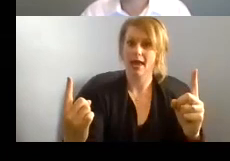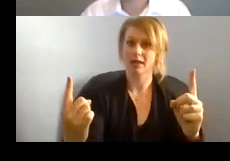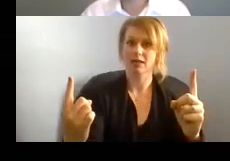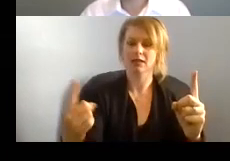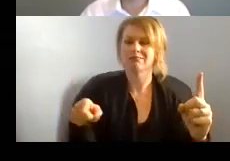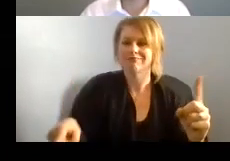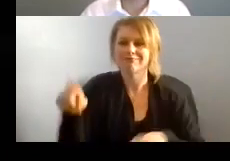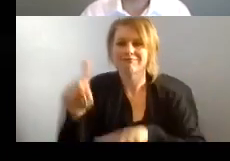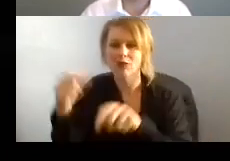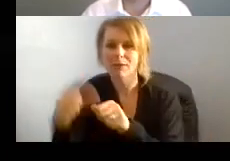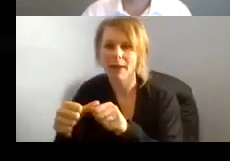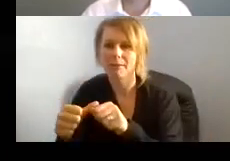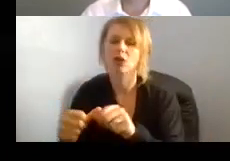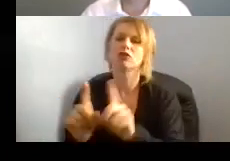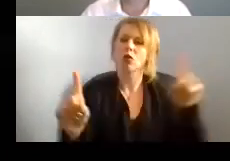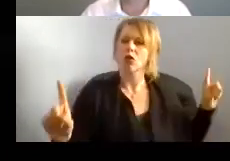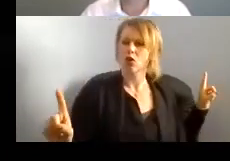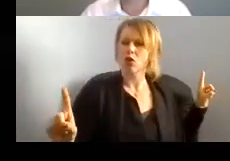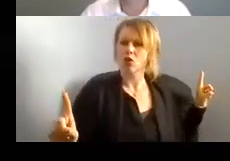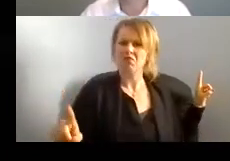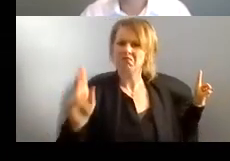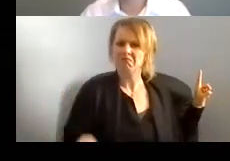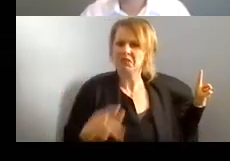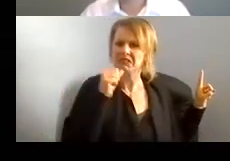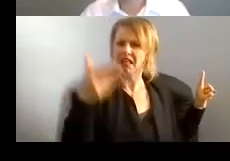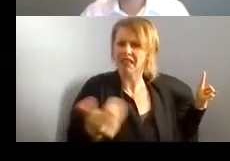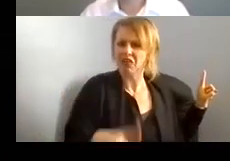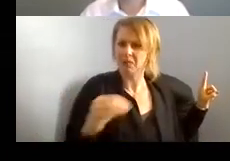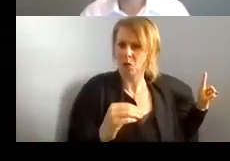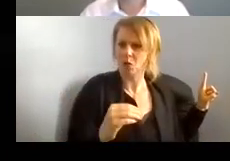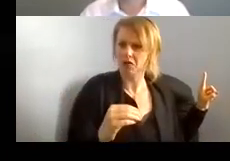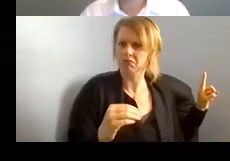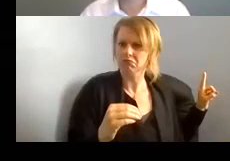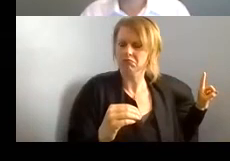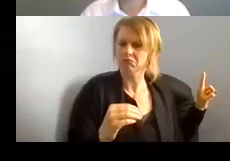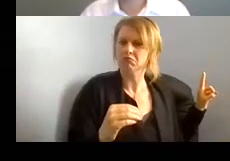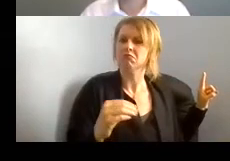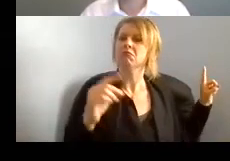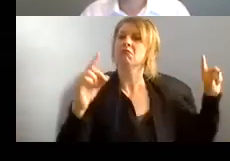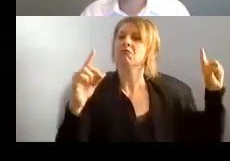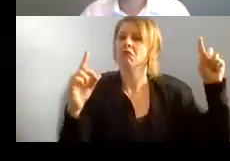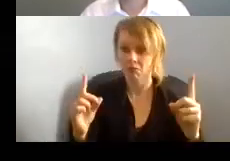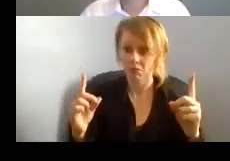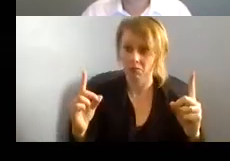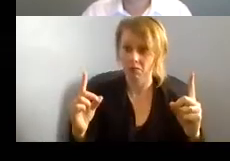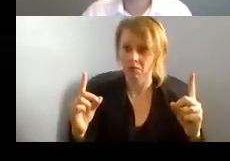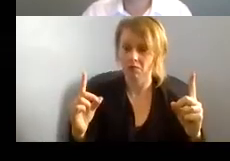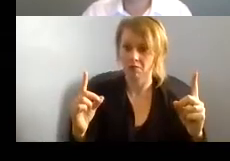It’s kind of out of sight, it’s out of mind, literally, at that age. But once they start to develop object permanence, they recall that people who